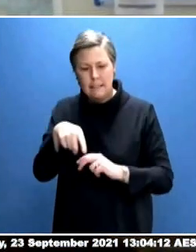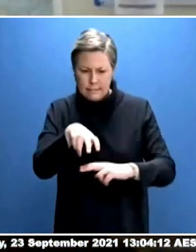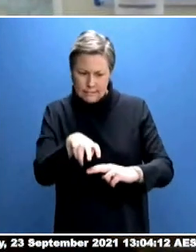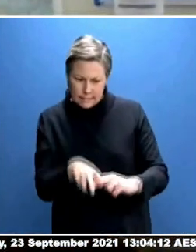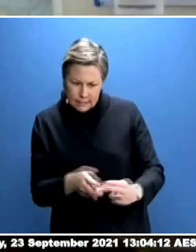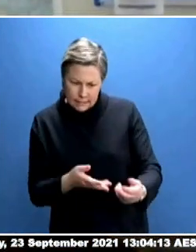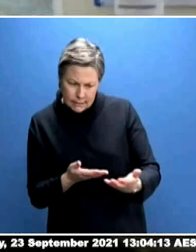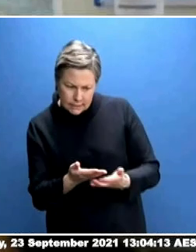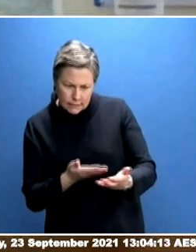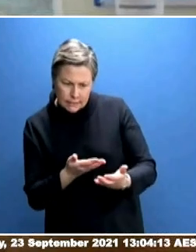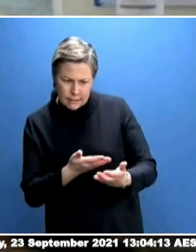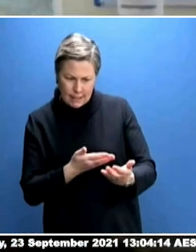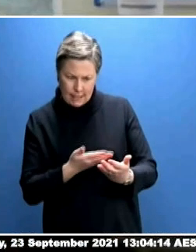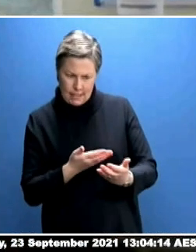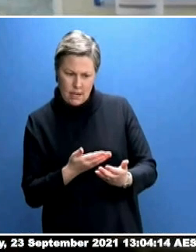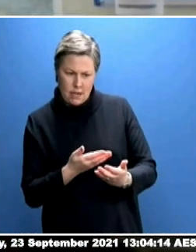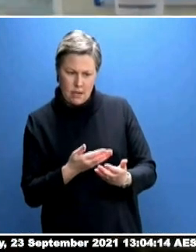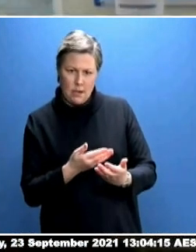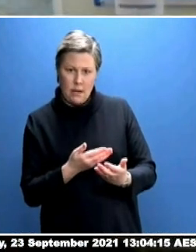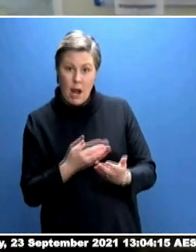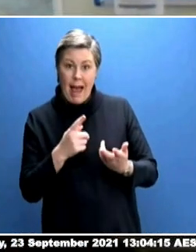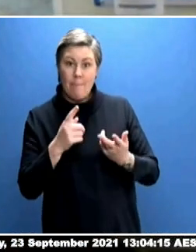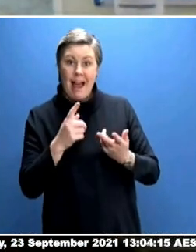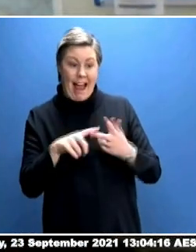appropriate for them to then be able to look after another family member?